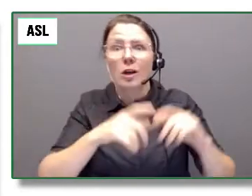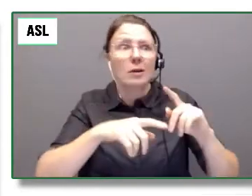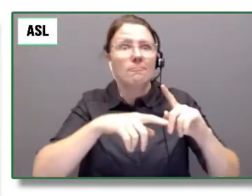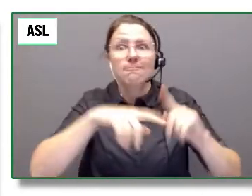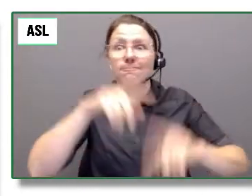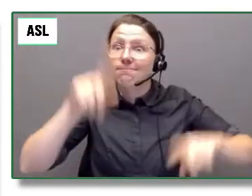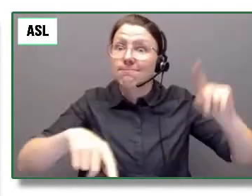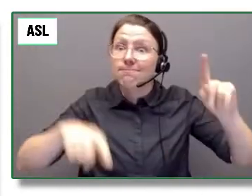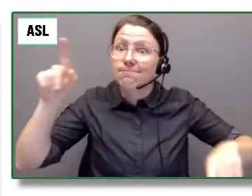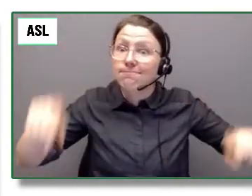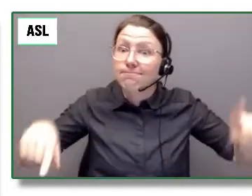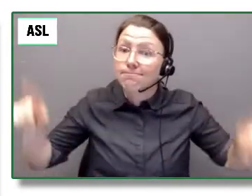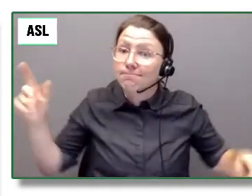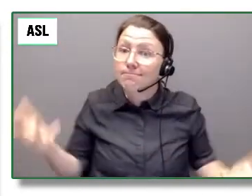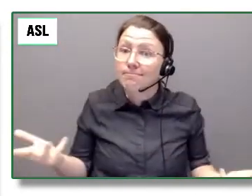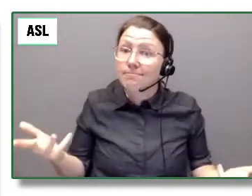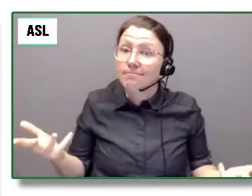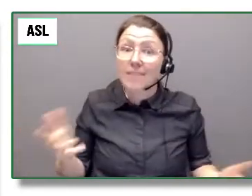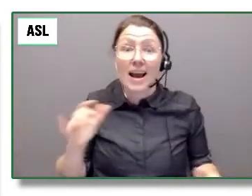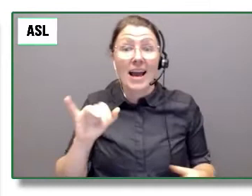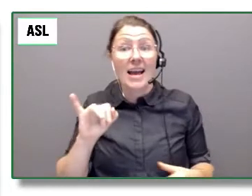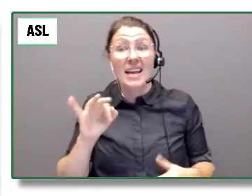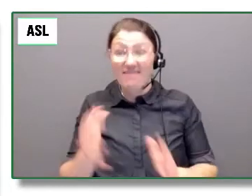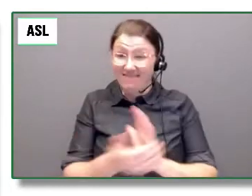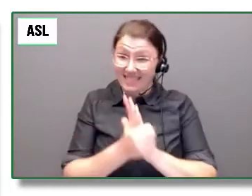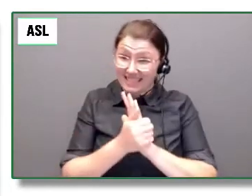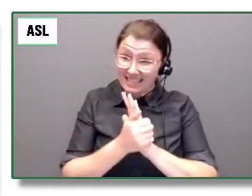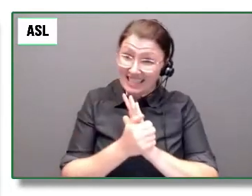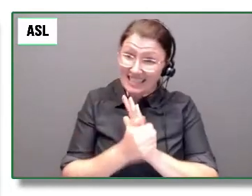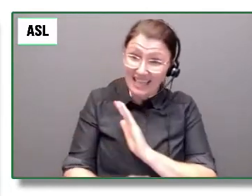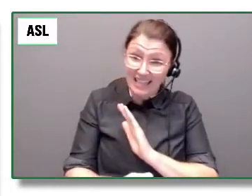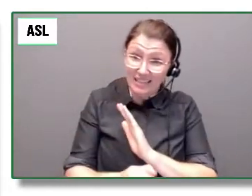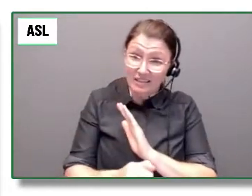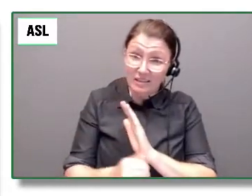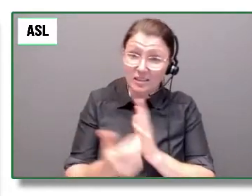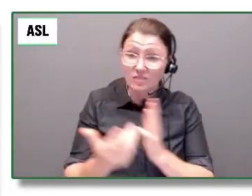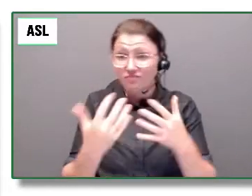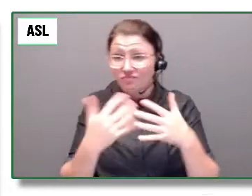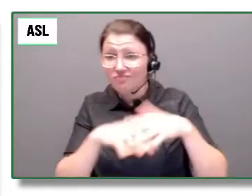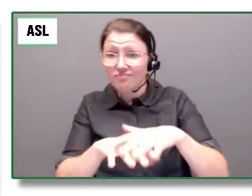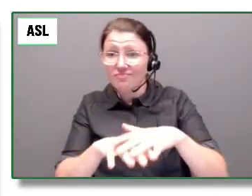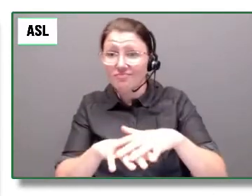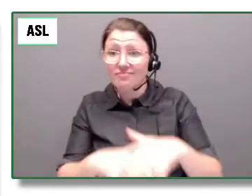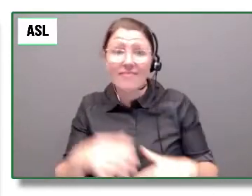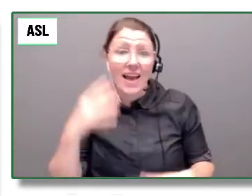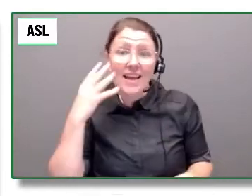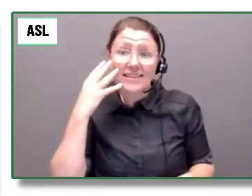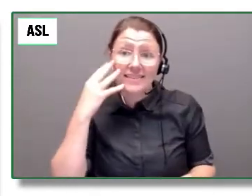When done well, accessibility establishes an experience, a sense of